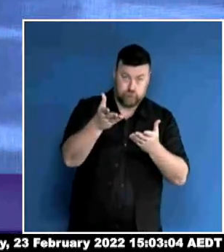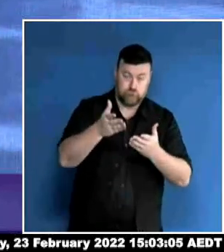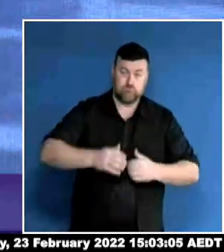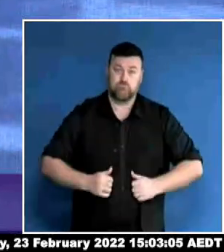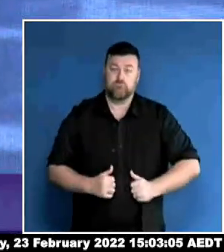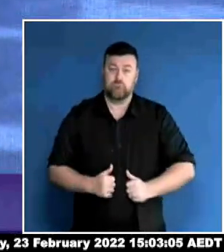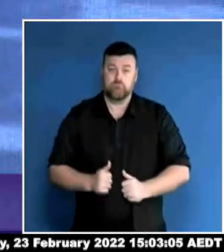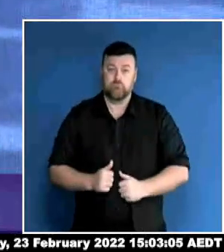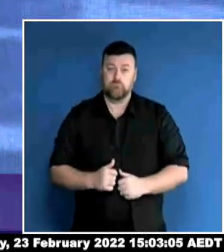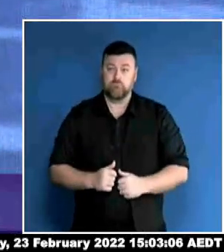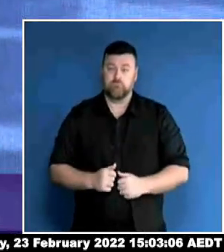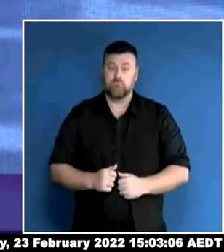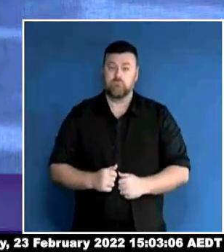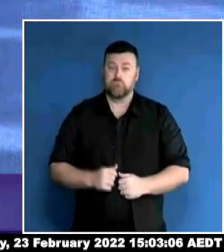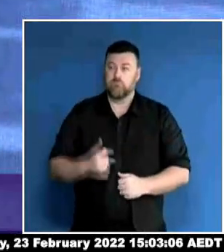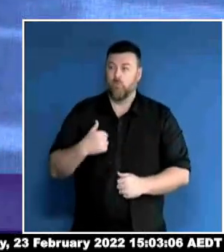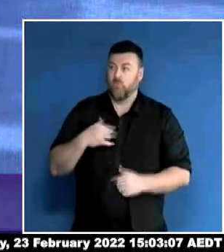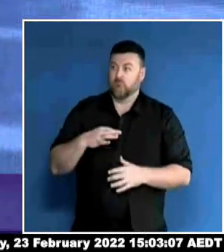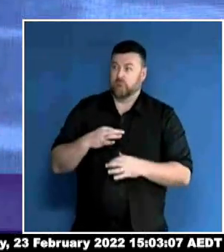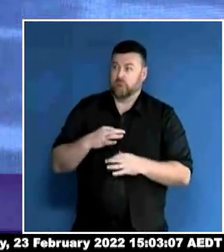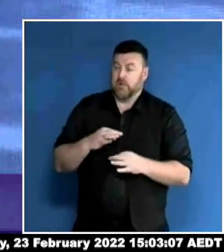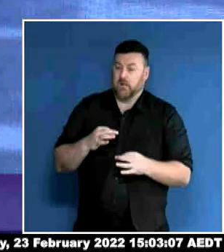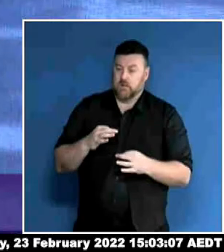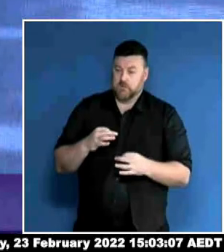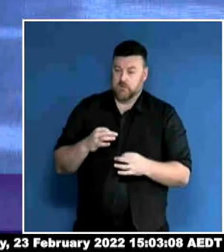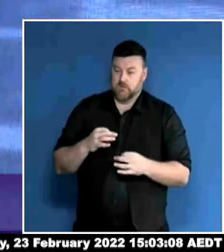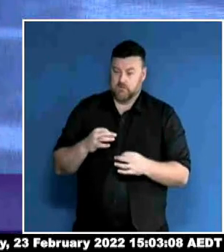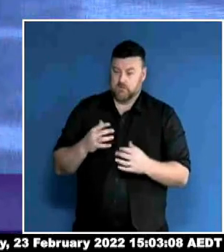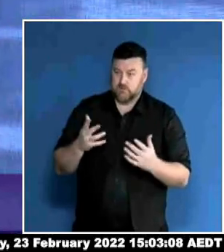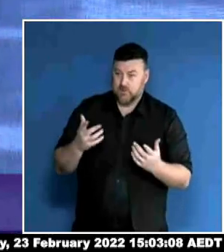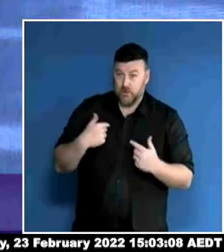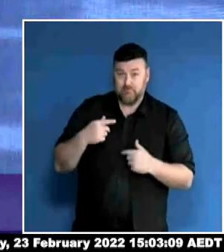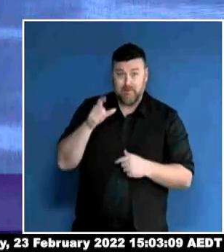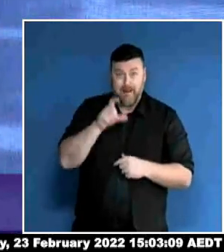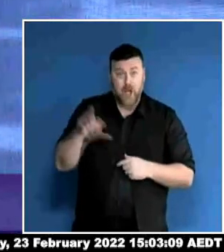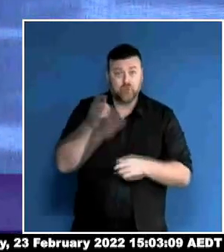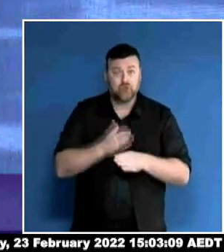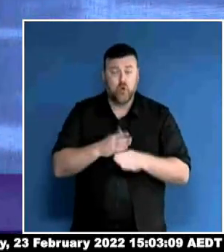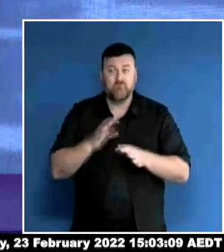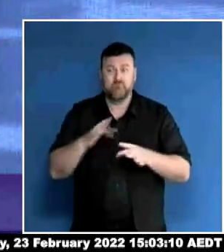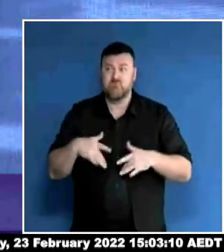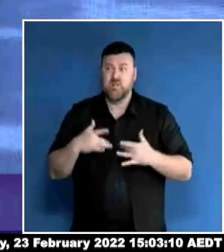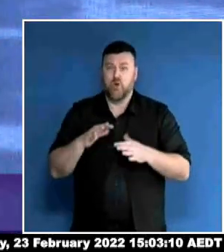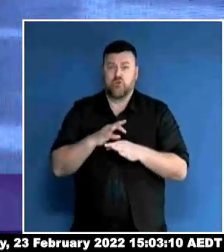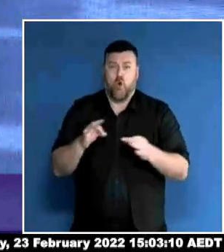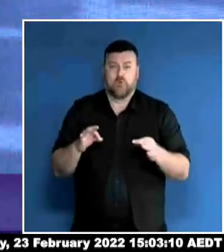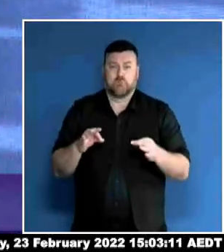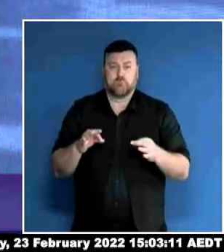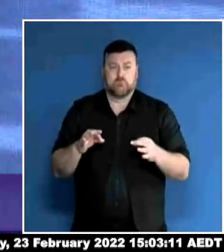Where - when you are in a casual job, it's - there is no job security.